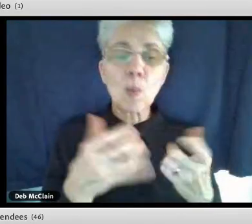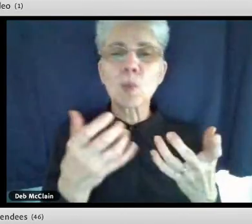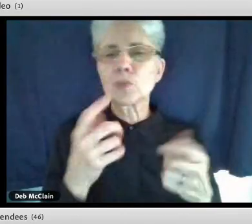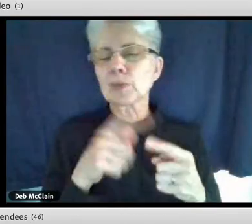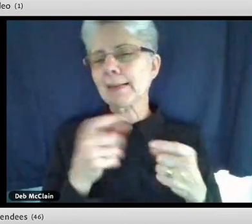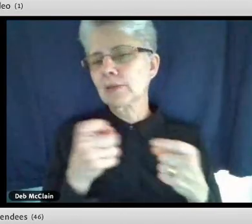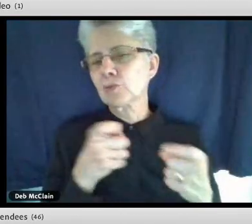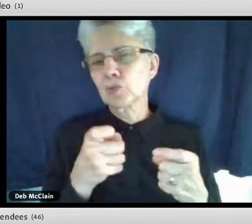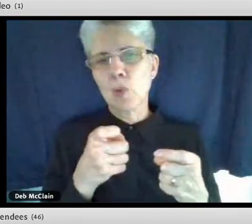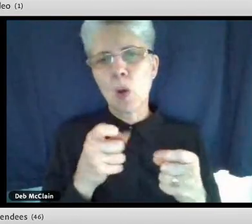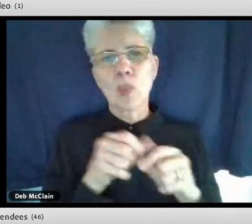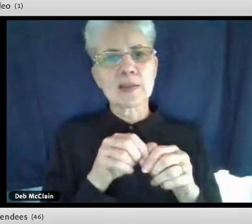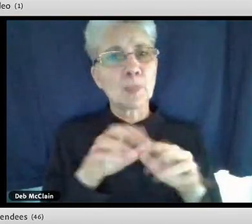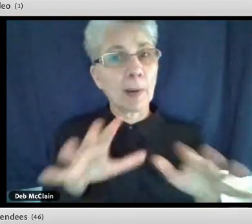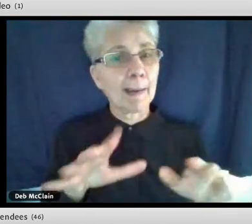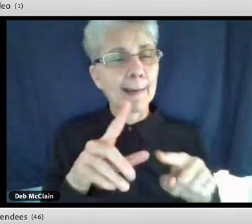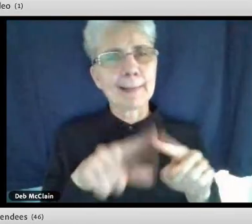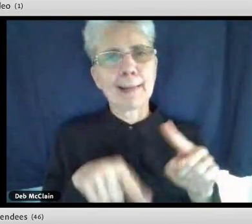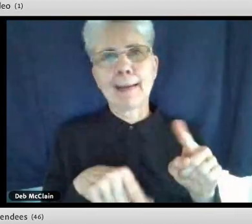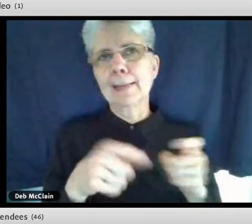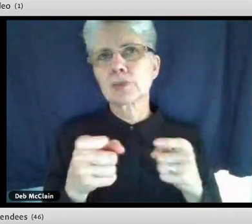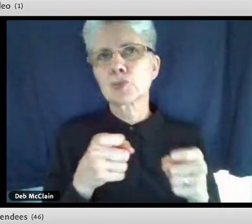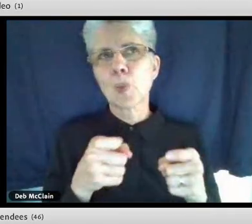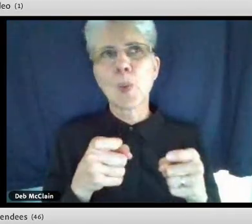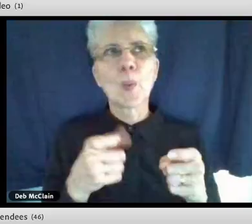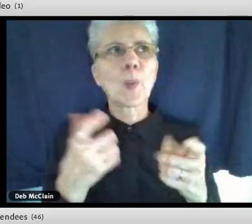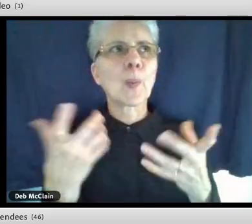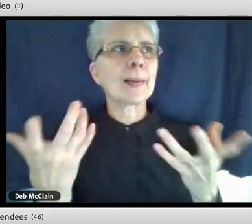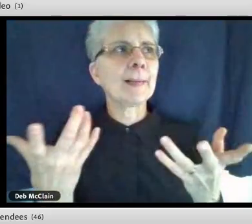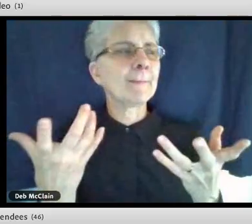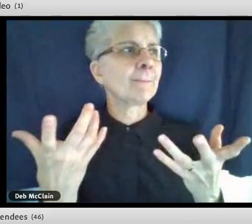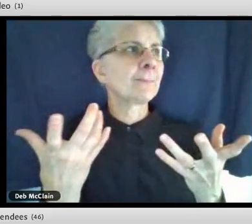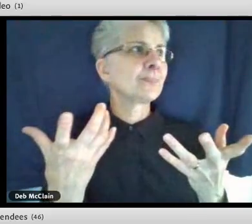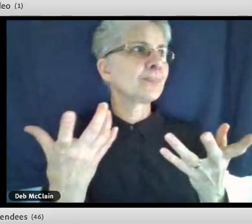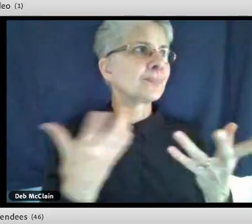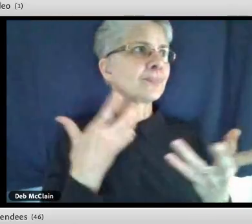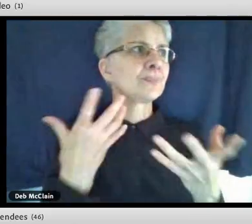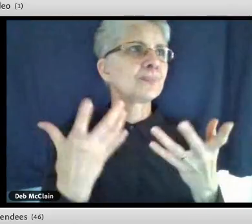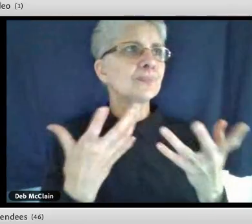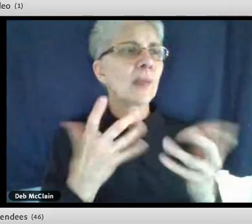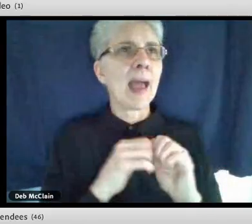You can't control how other people feel.